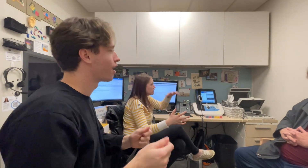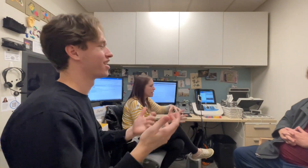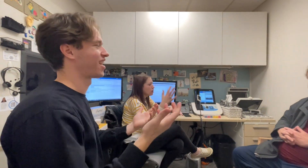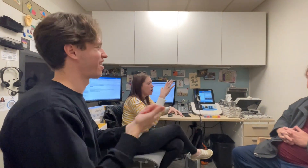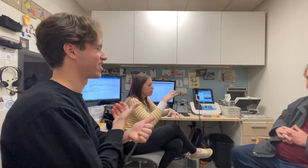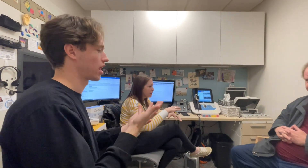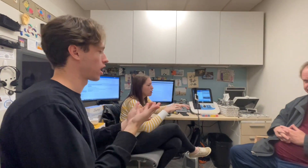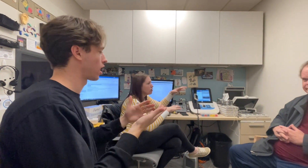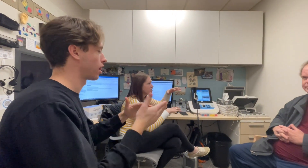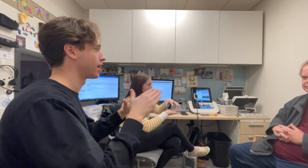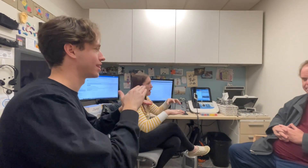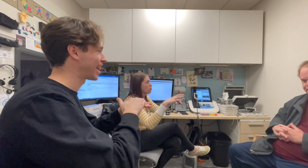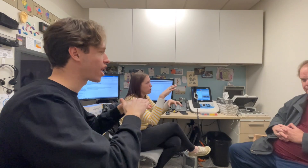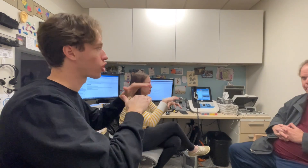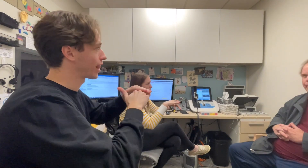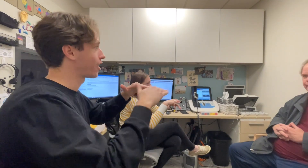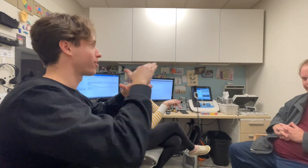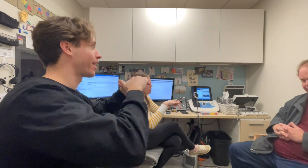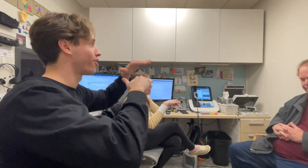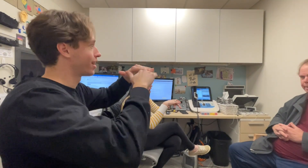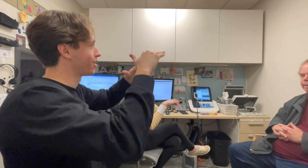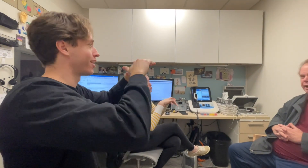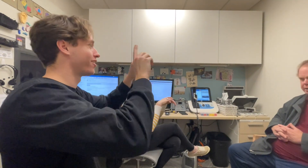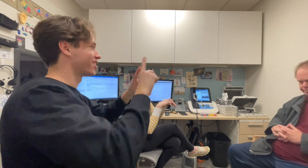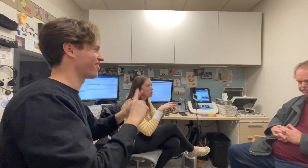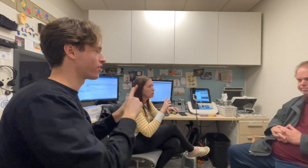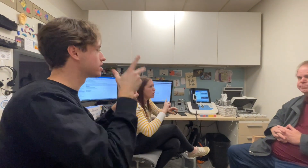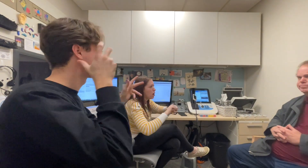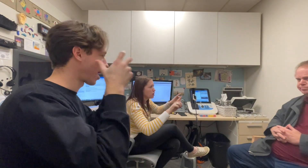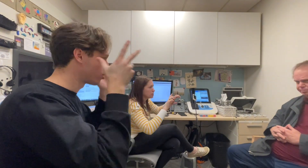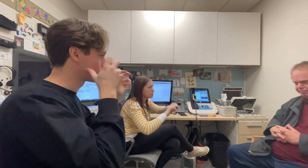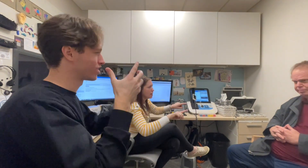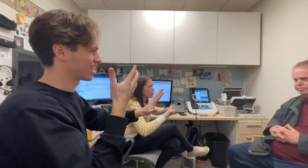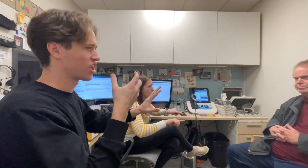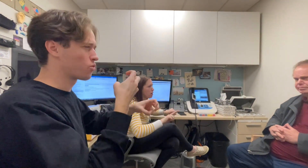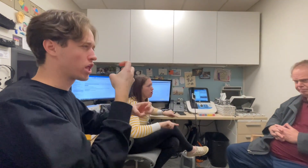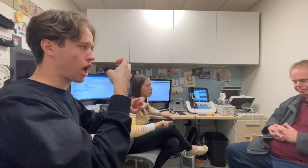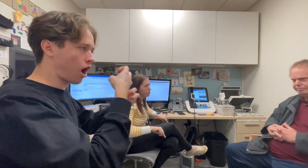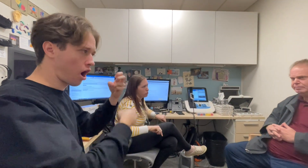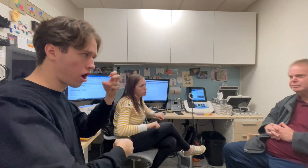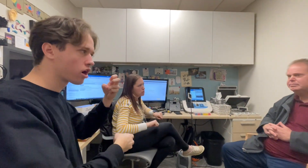layer on layer of sound and it's really really hard to separate all of those